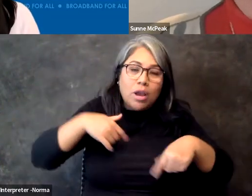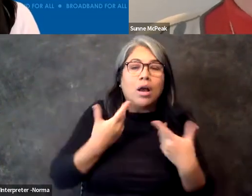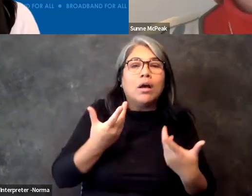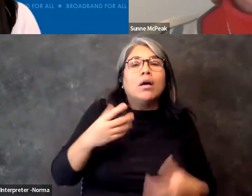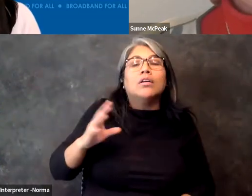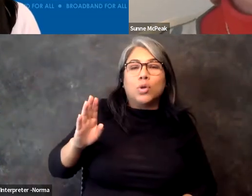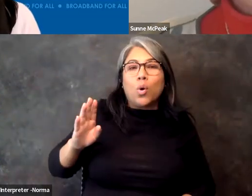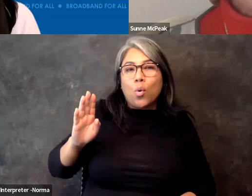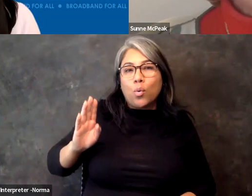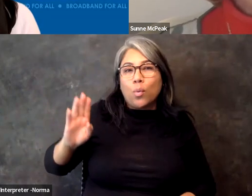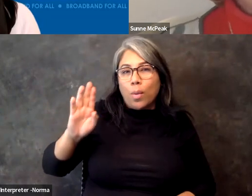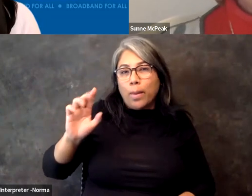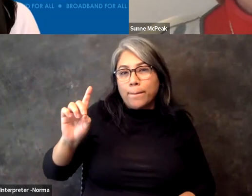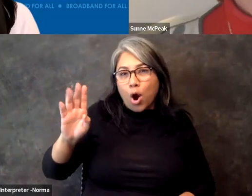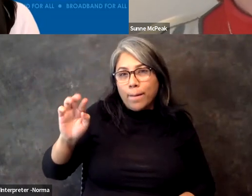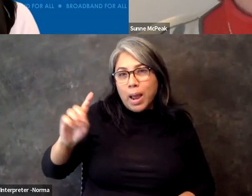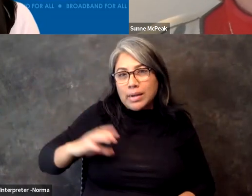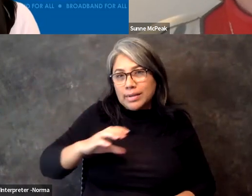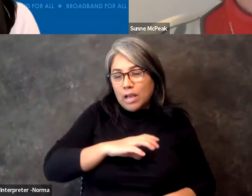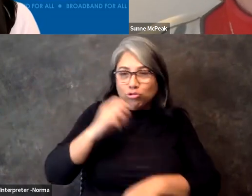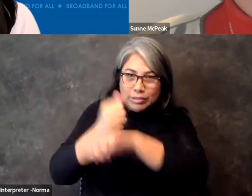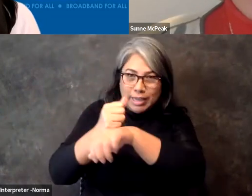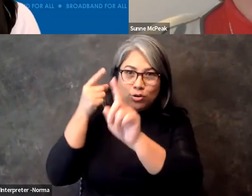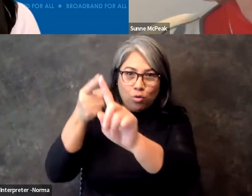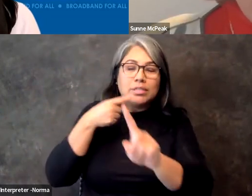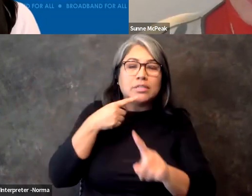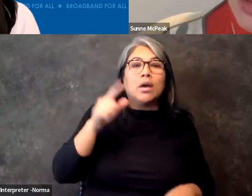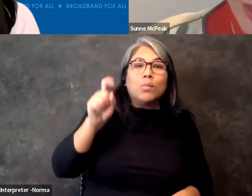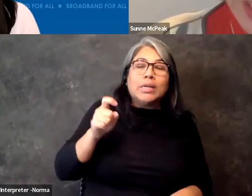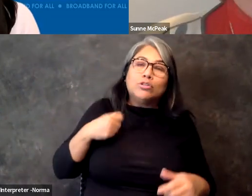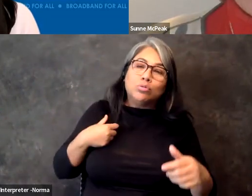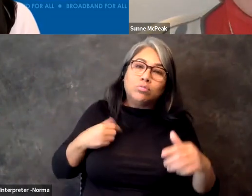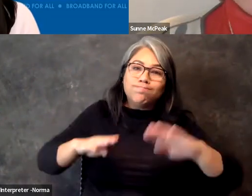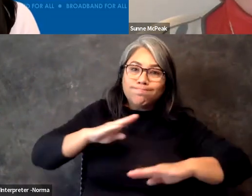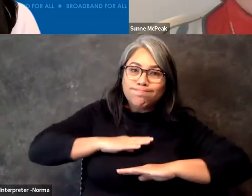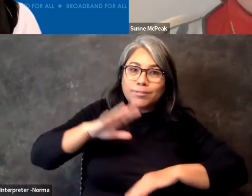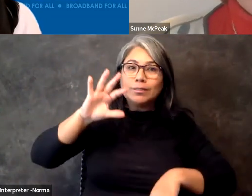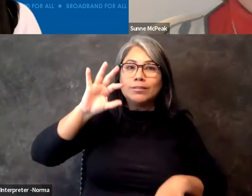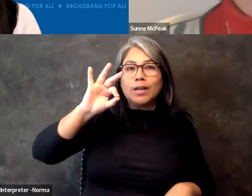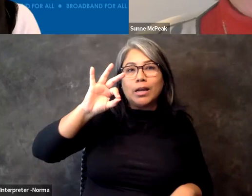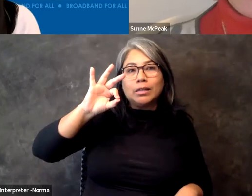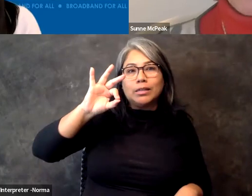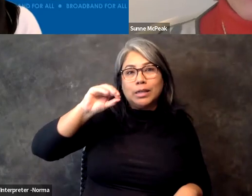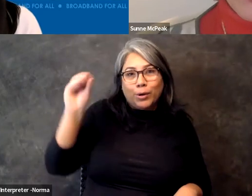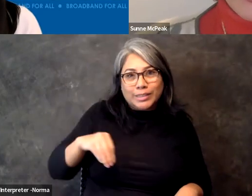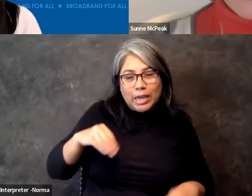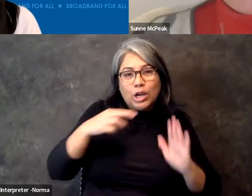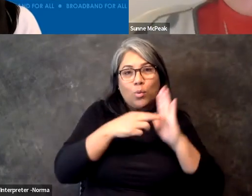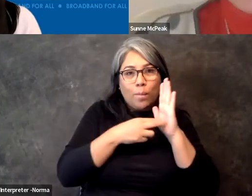is to get to 90% enrollment of ACP. Or in another portable offer by 2024.